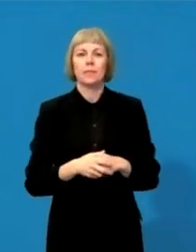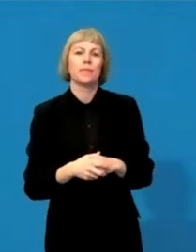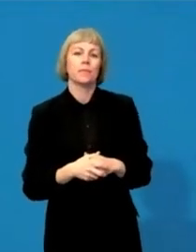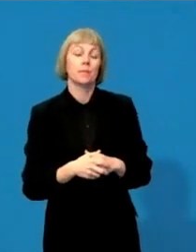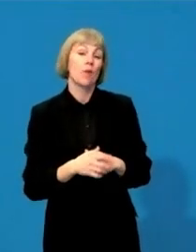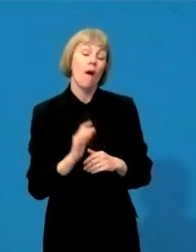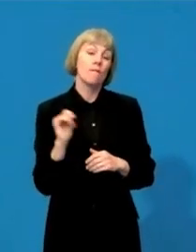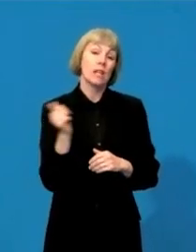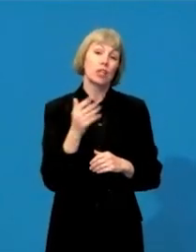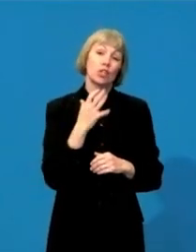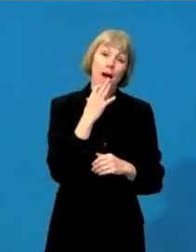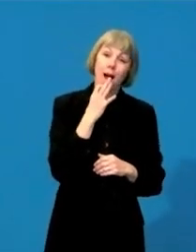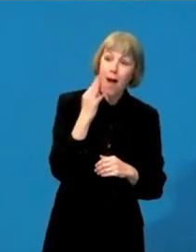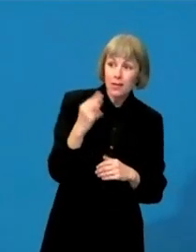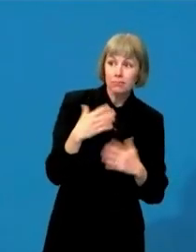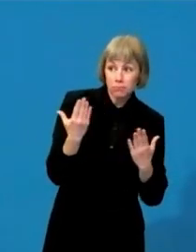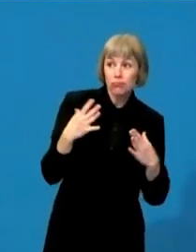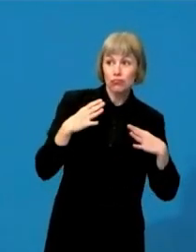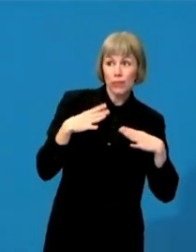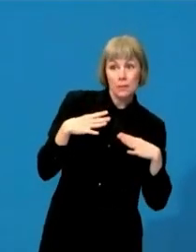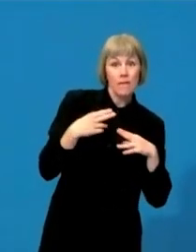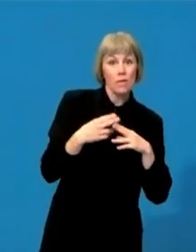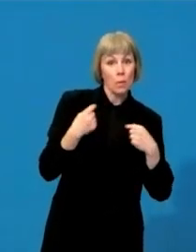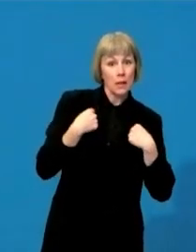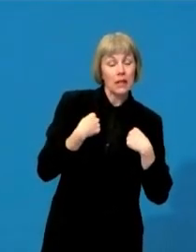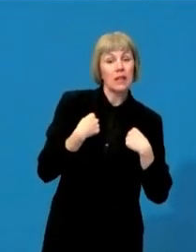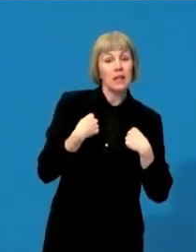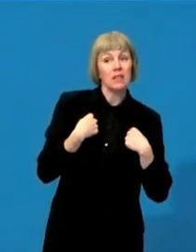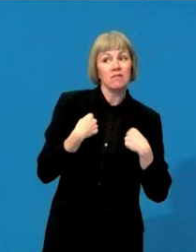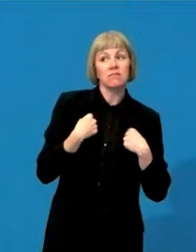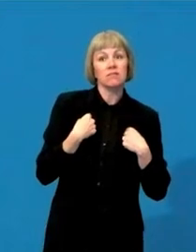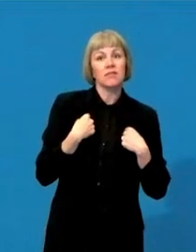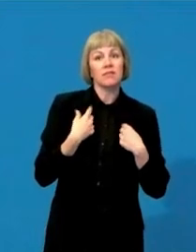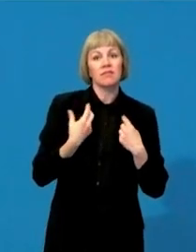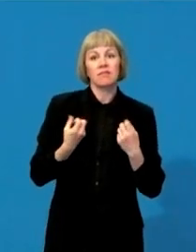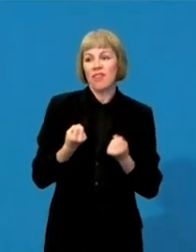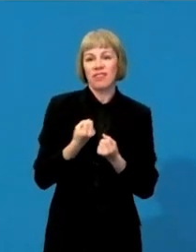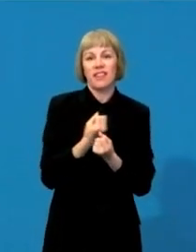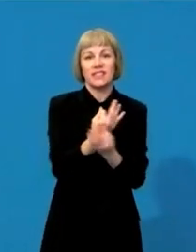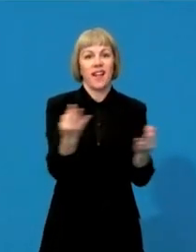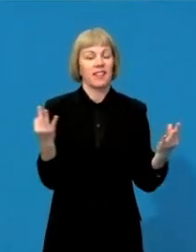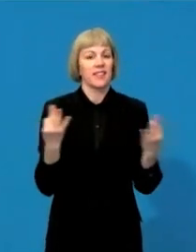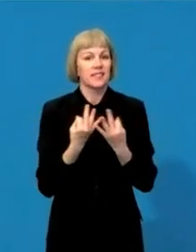There isn't anything that's in the vicinity of Fitzroy Crossing or in Broome.